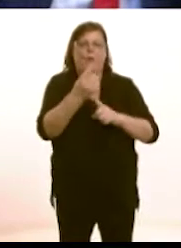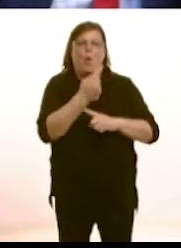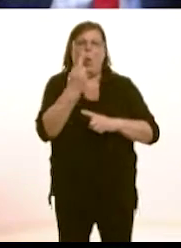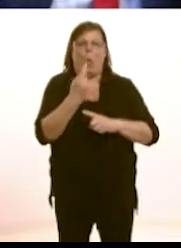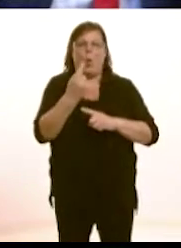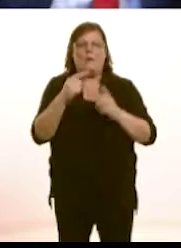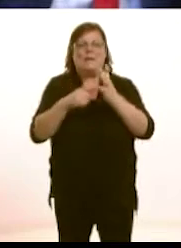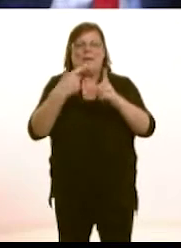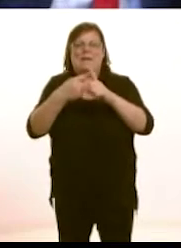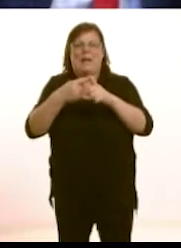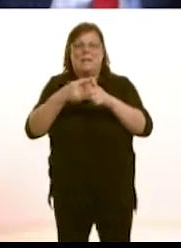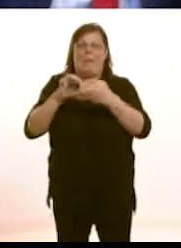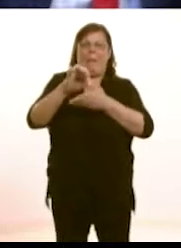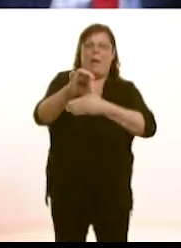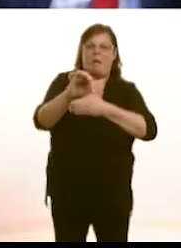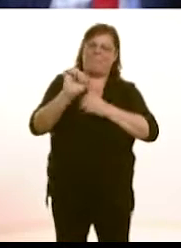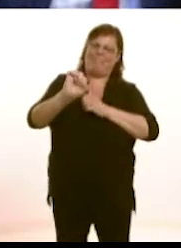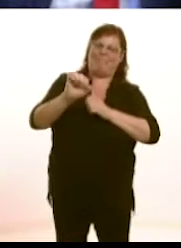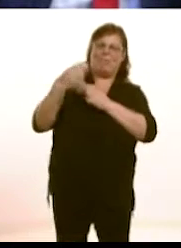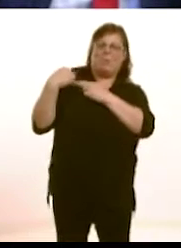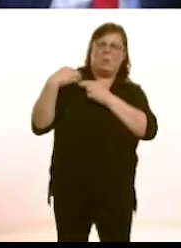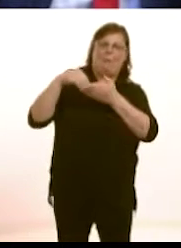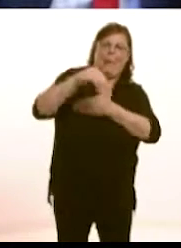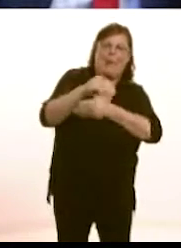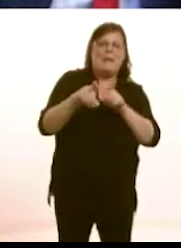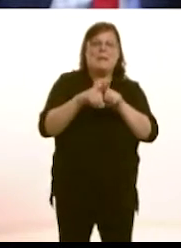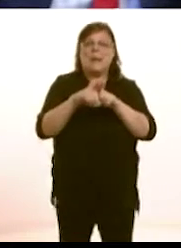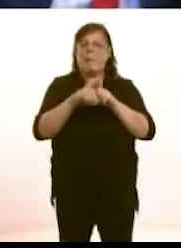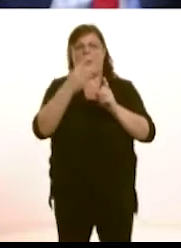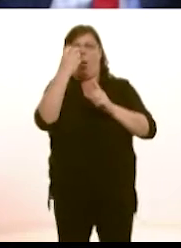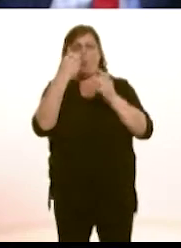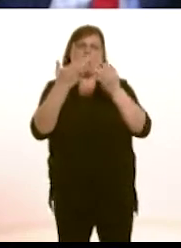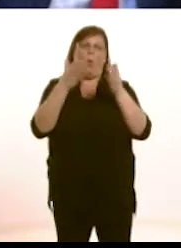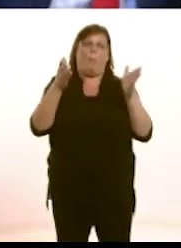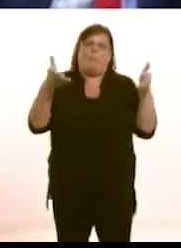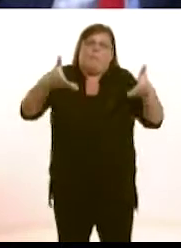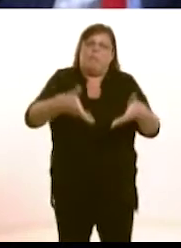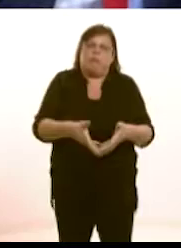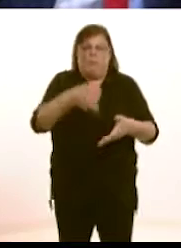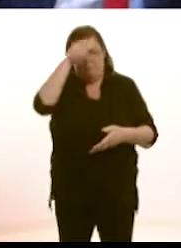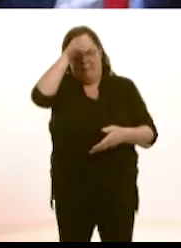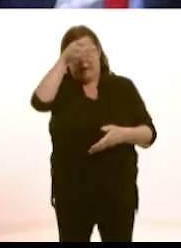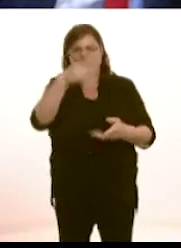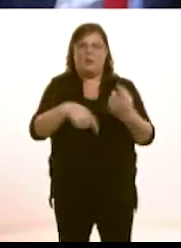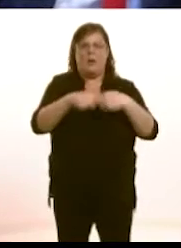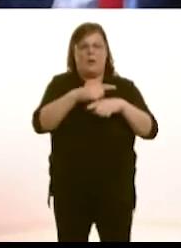opencast sites in terms of where liability ultimately should lie, given the permissions they were given in the early 1990s.